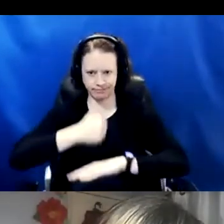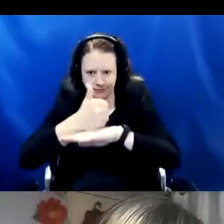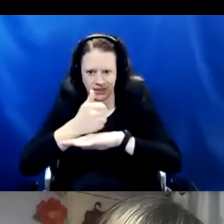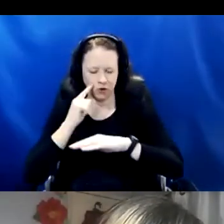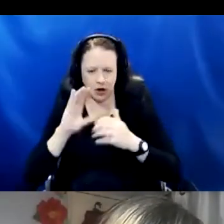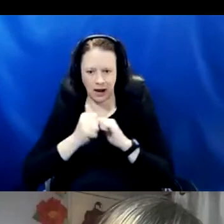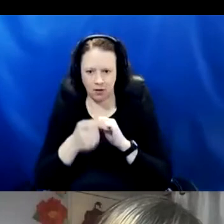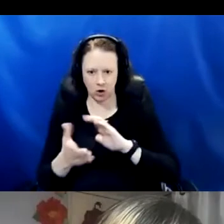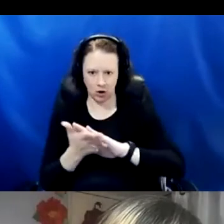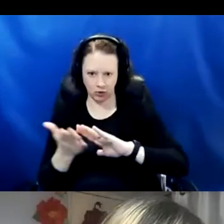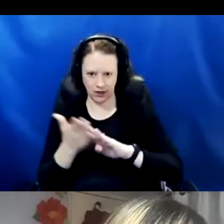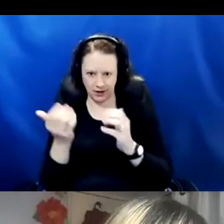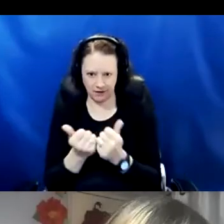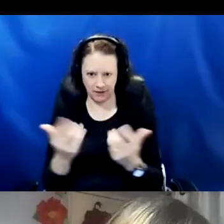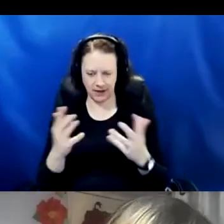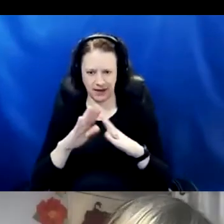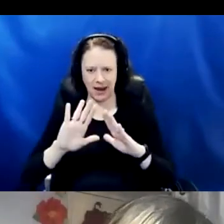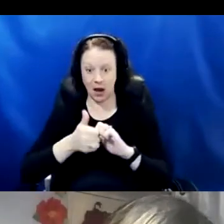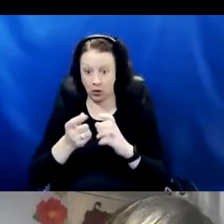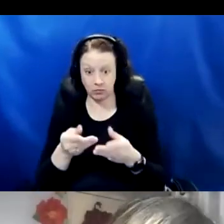and how they're distributing the vaccine.